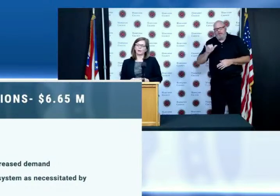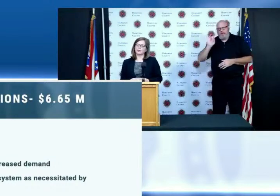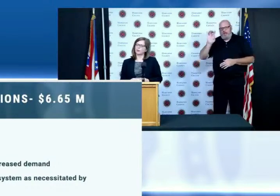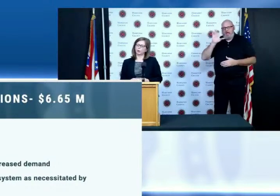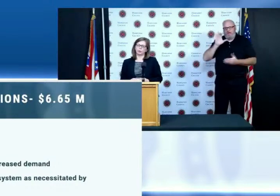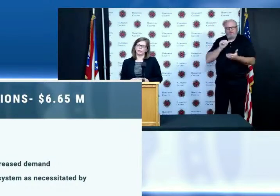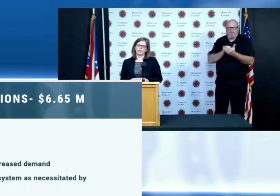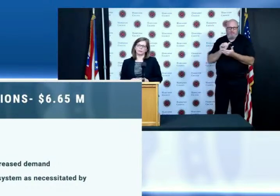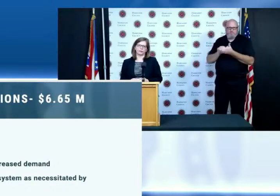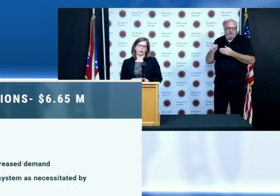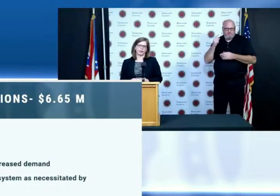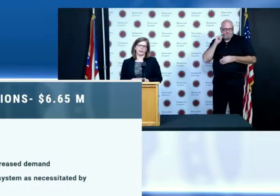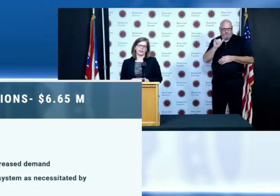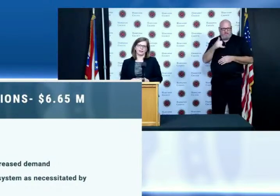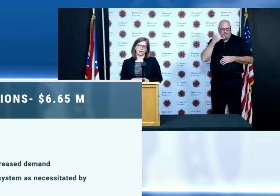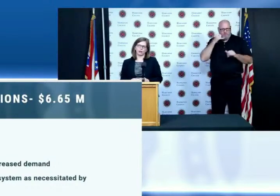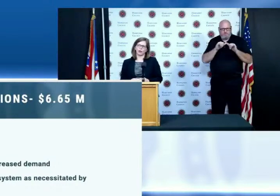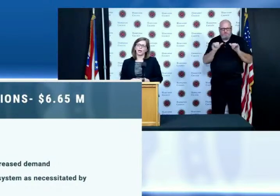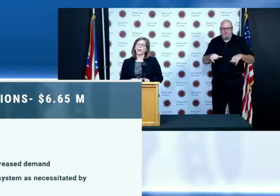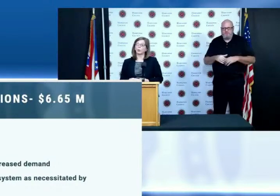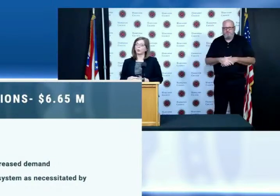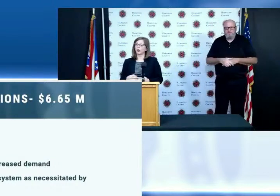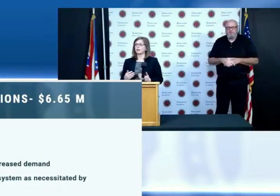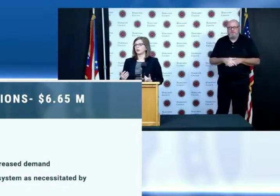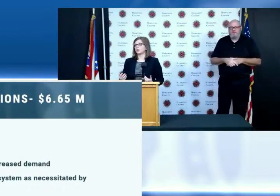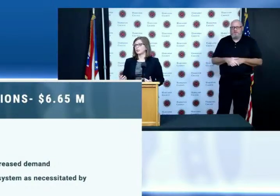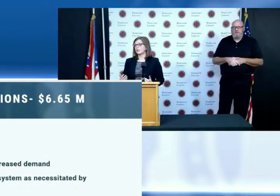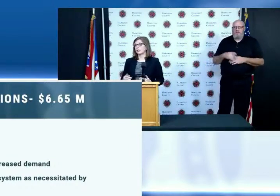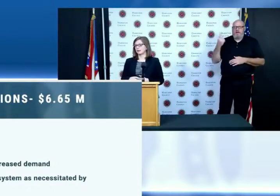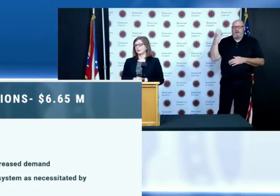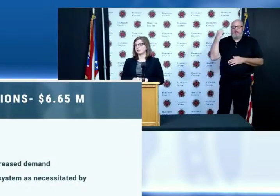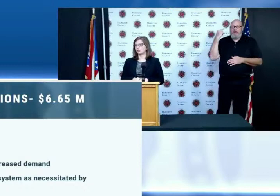because it wouldn't be done before the end of the year and we weren't guaranteed an extension